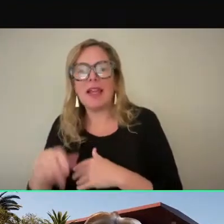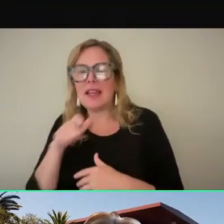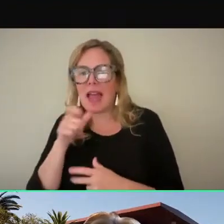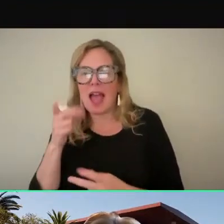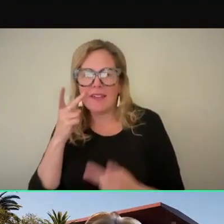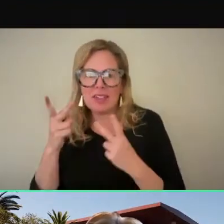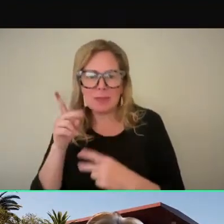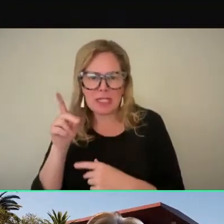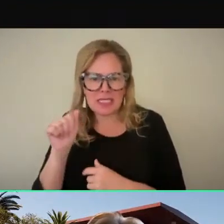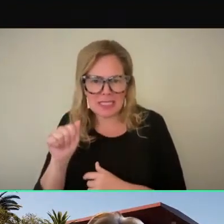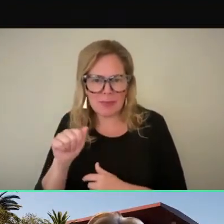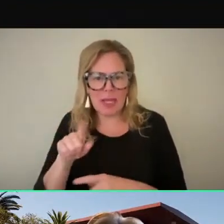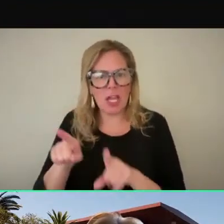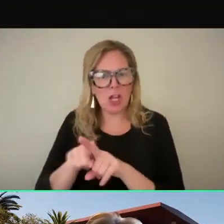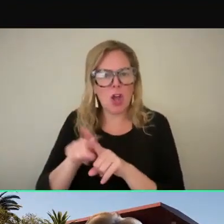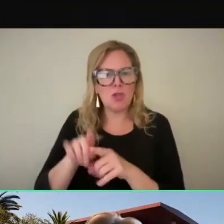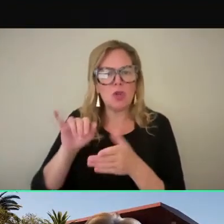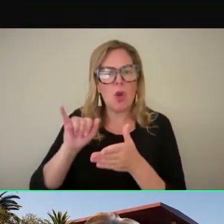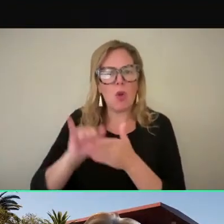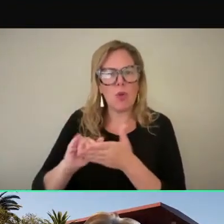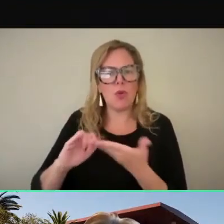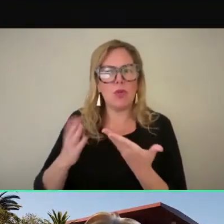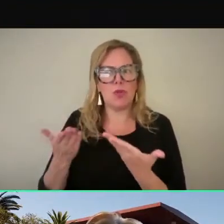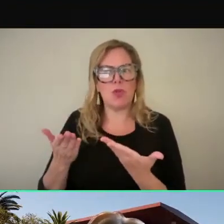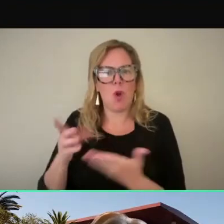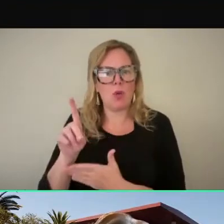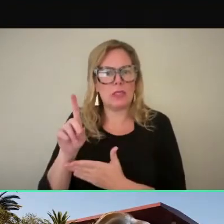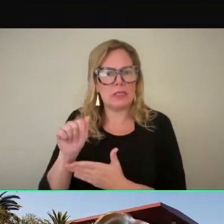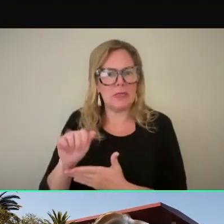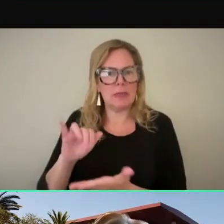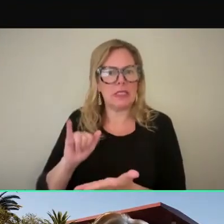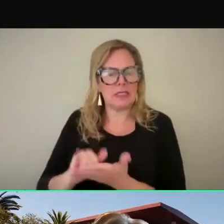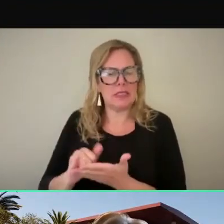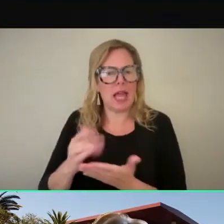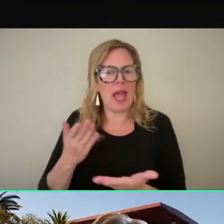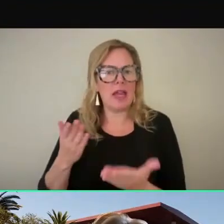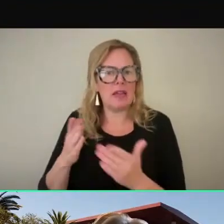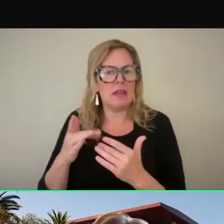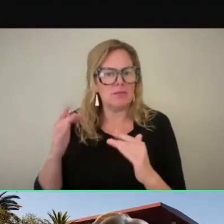So we're going to be talking about it that way for the purposes of our talk today. Then